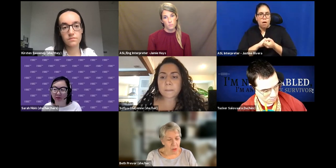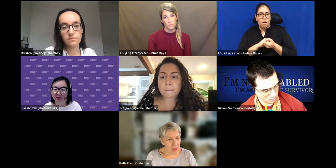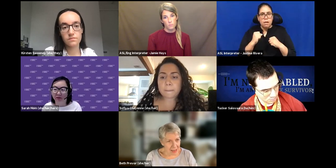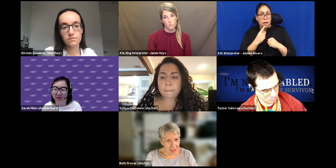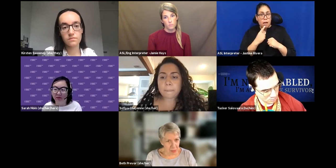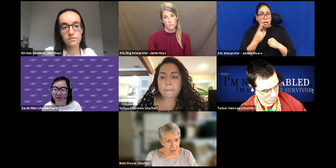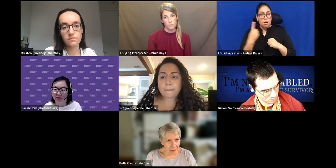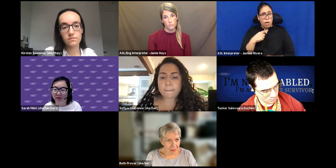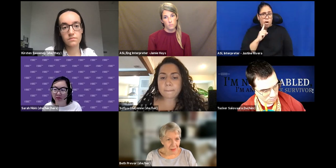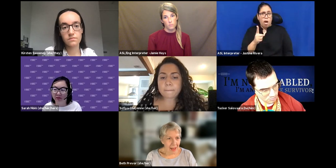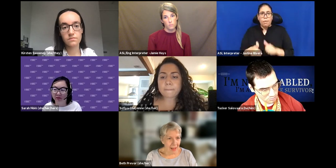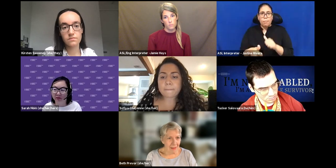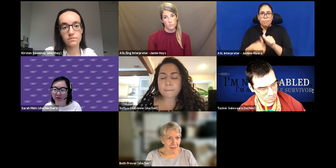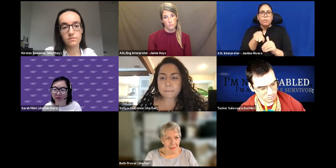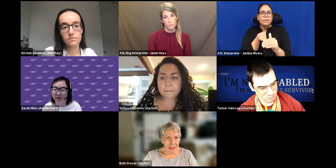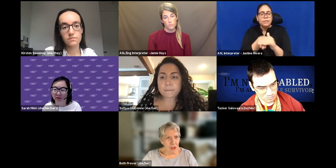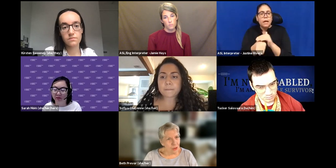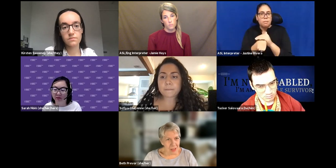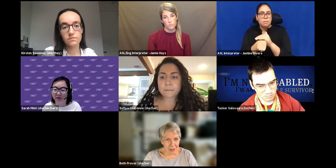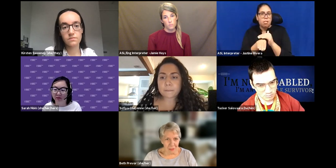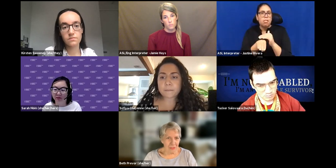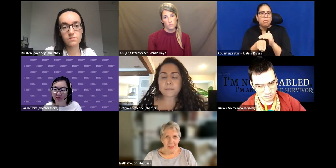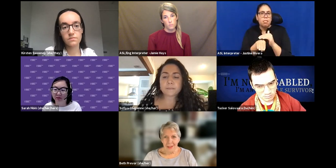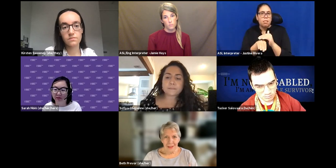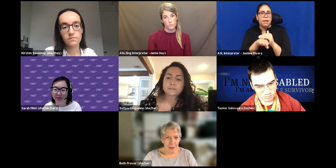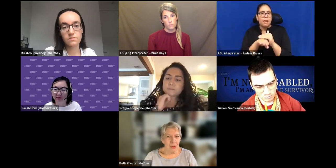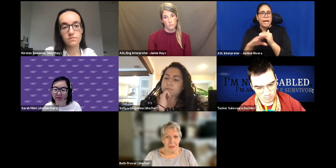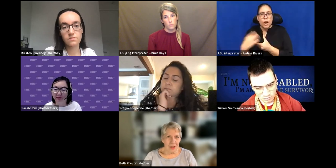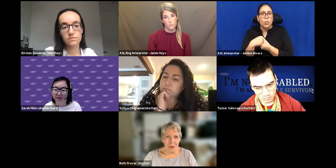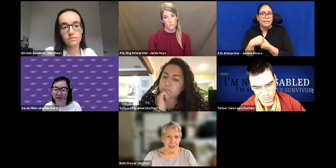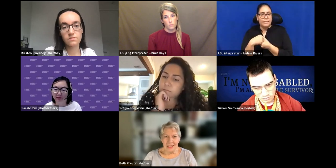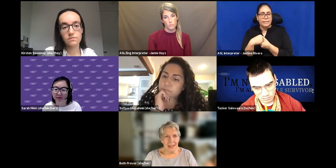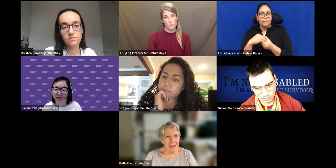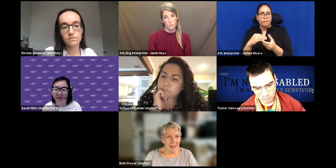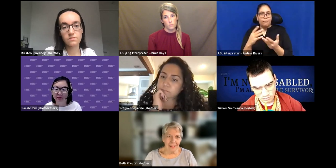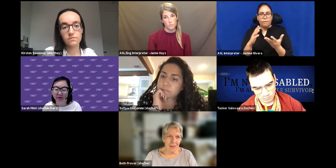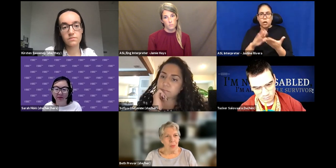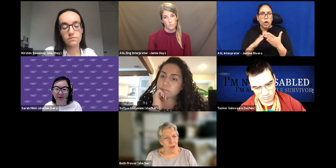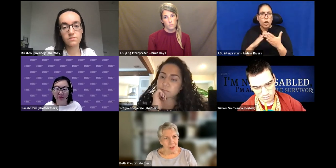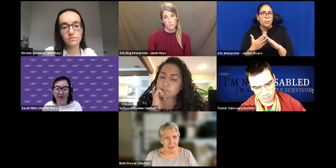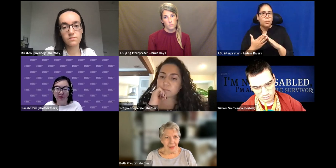most accessible and inclusive, you know, city in the world,